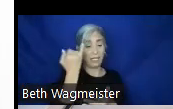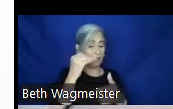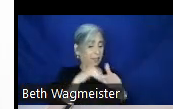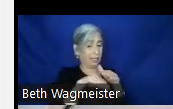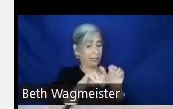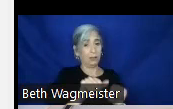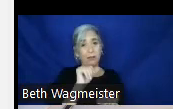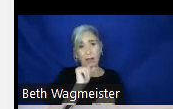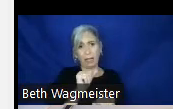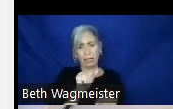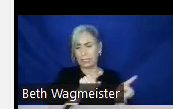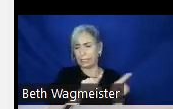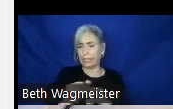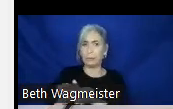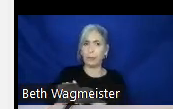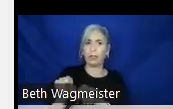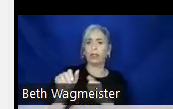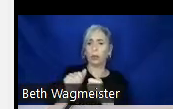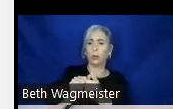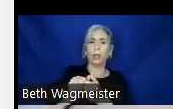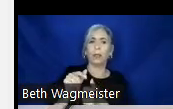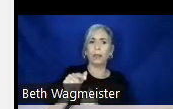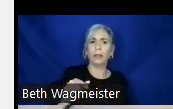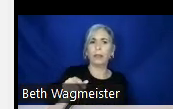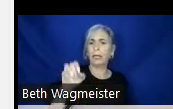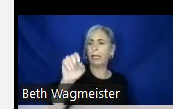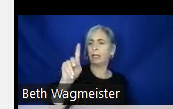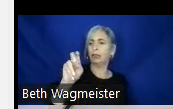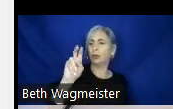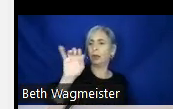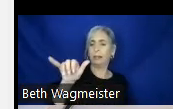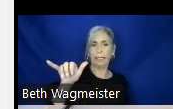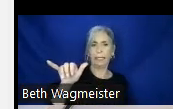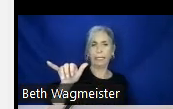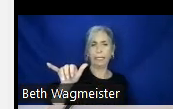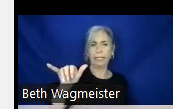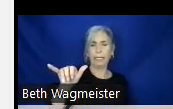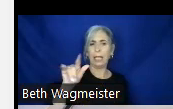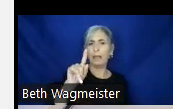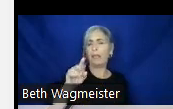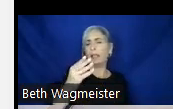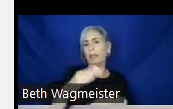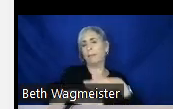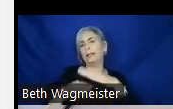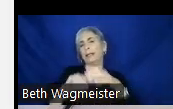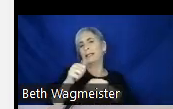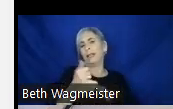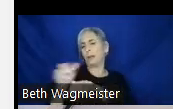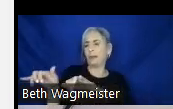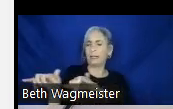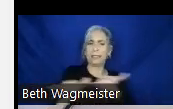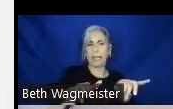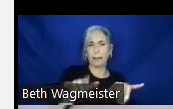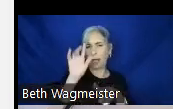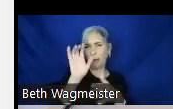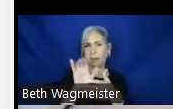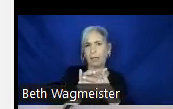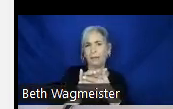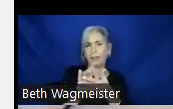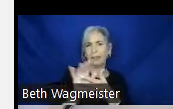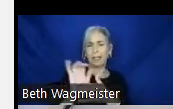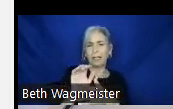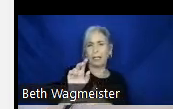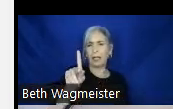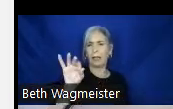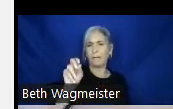is something called 24ally. It is based on the same thing. They changed a couple of things.